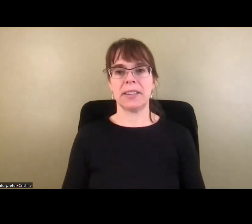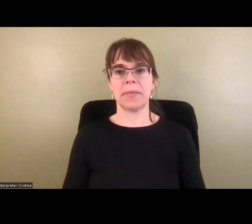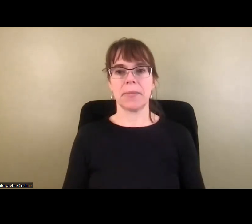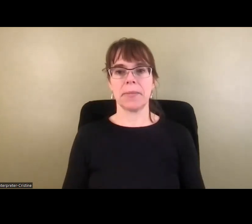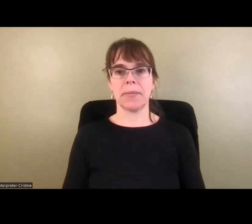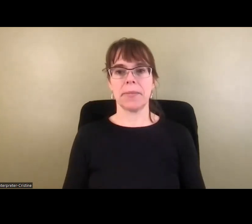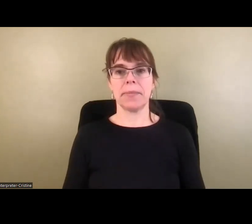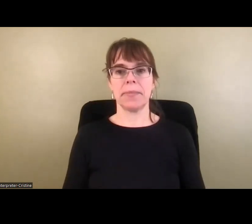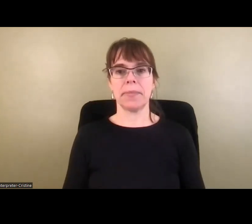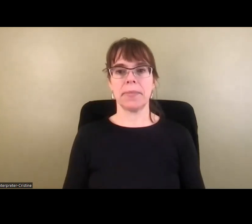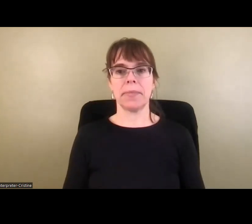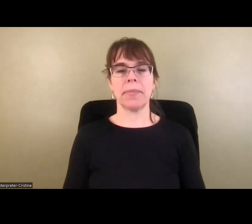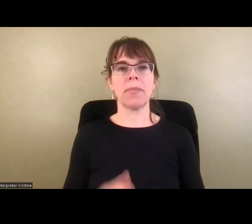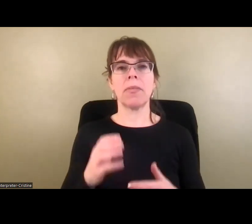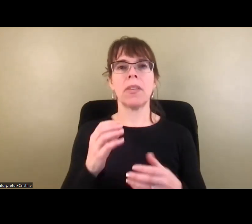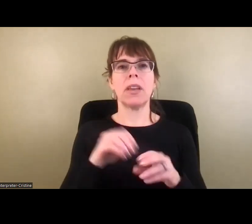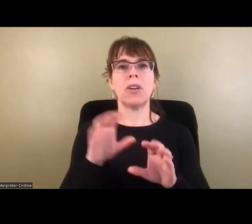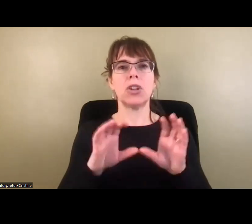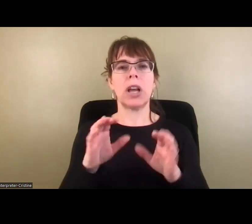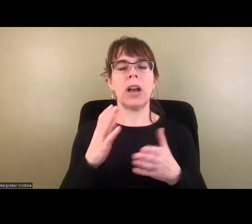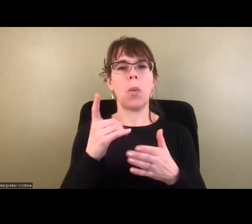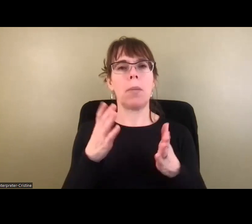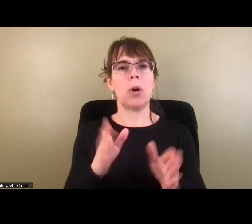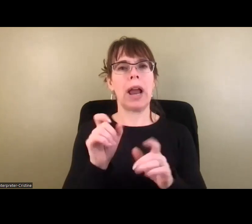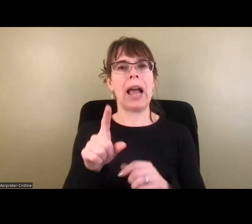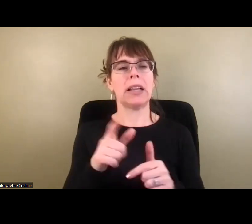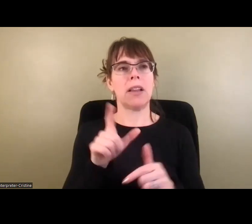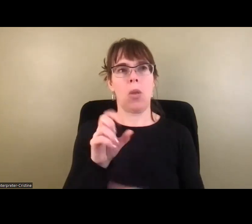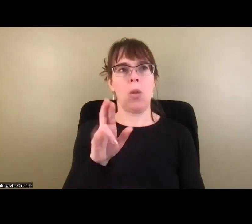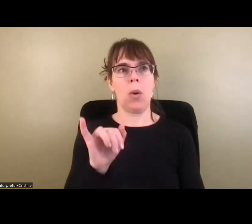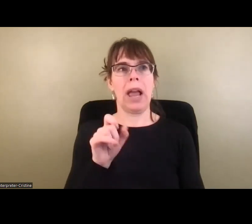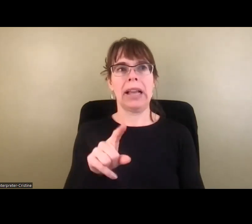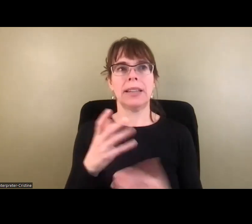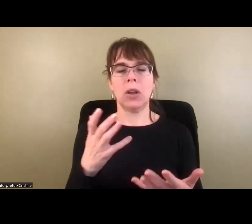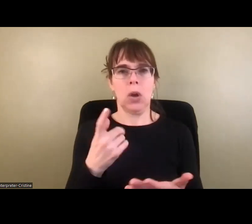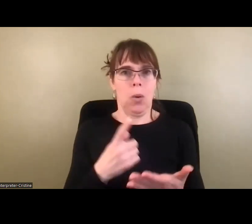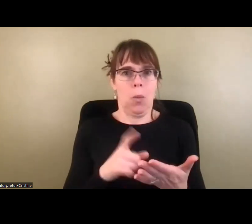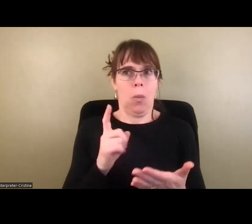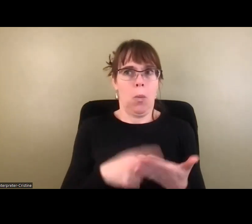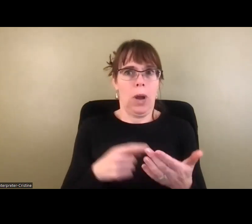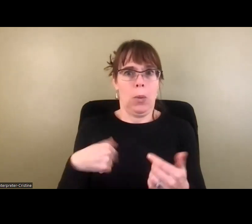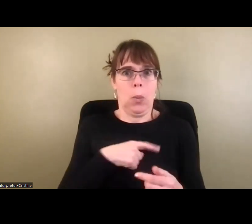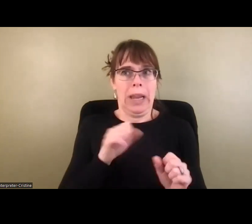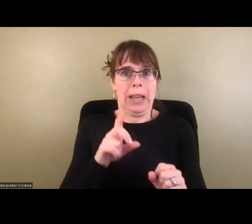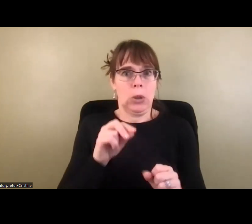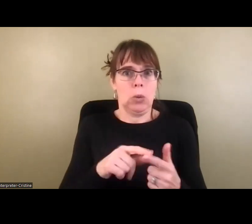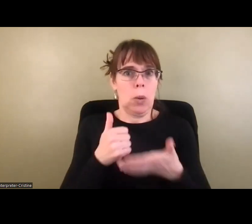And in the chat we have another question. It's from Laurie. 'What do you need from us? How can we help?' Great question, Laurie.